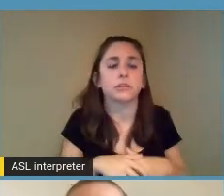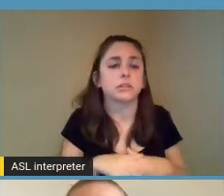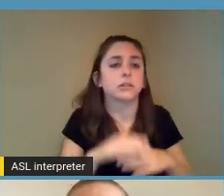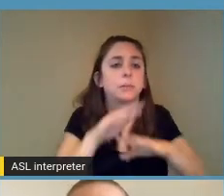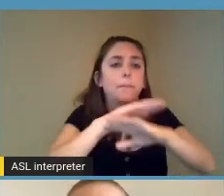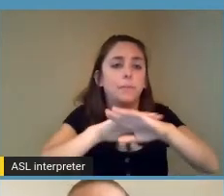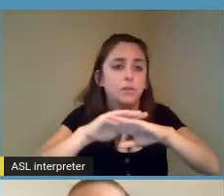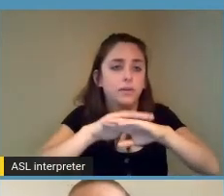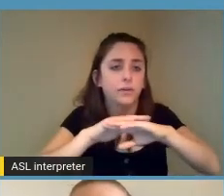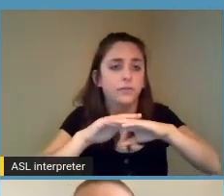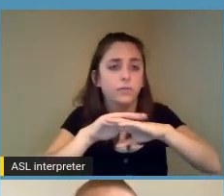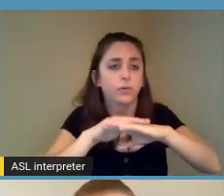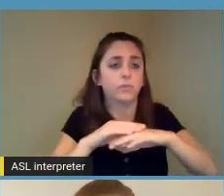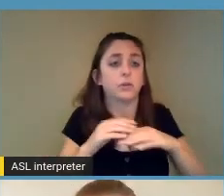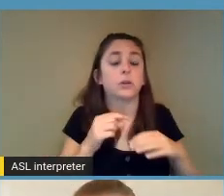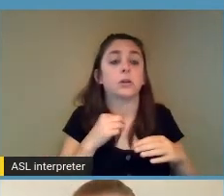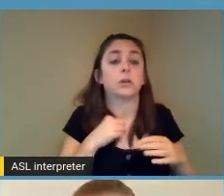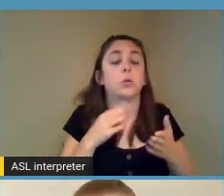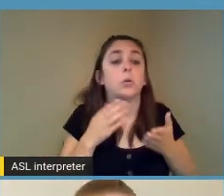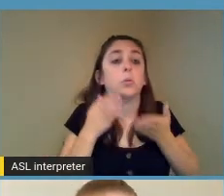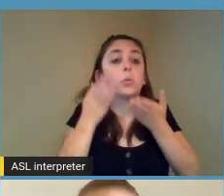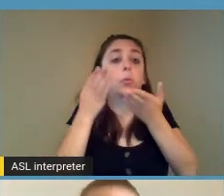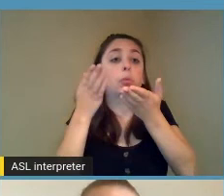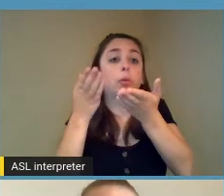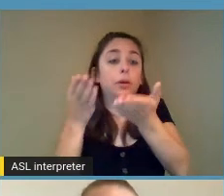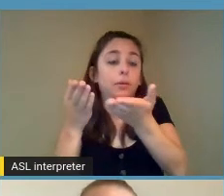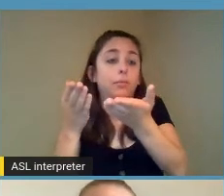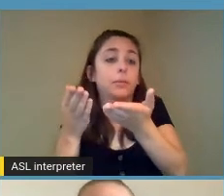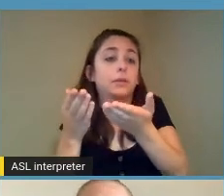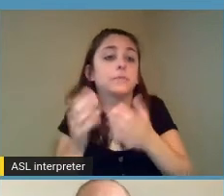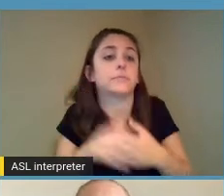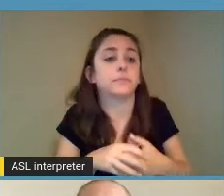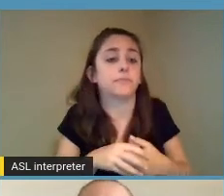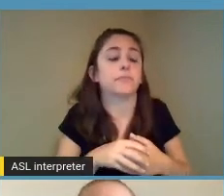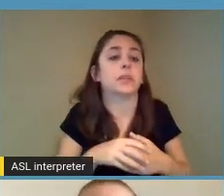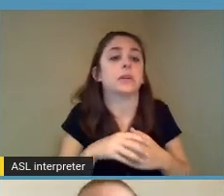recommended this to the London Metropolitan archives I work with in London and they have